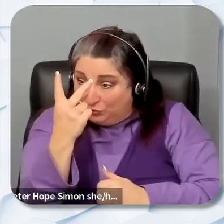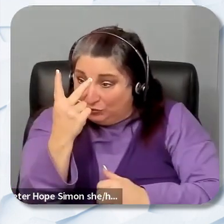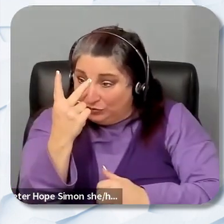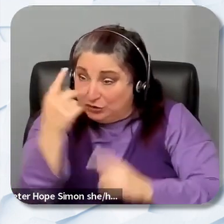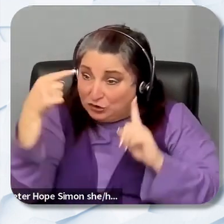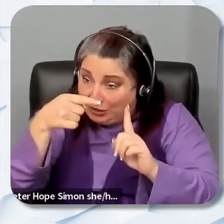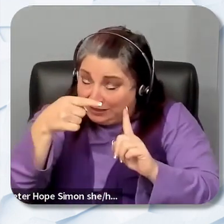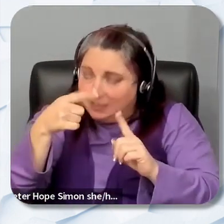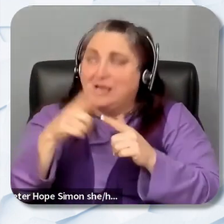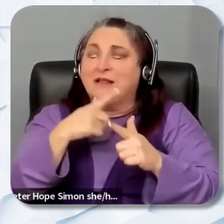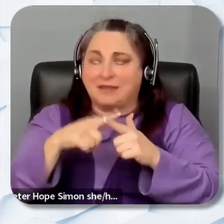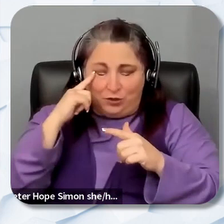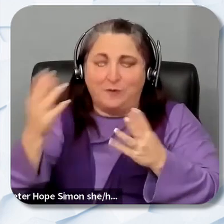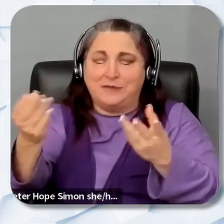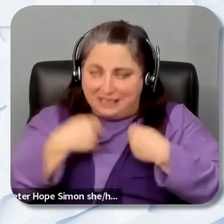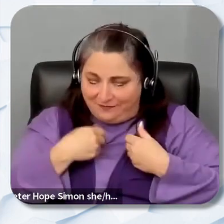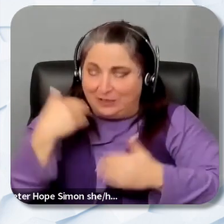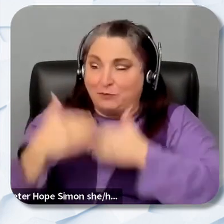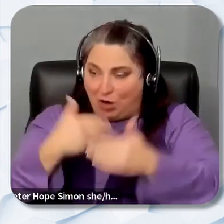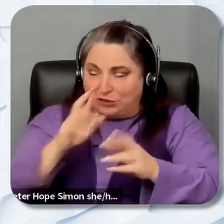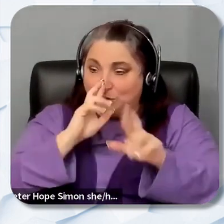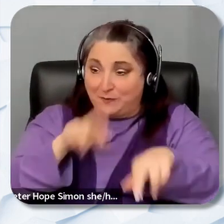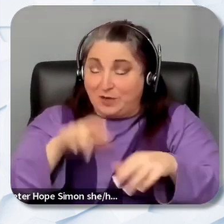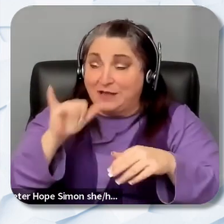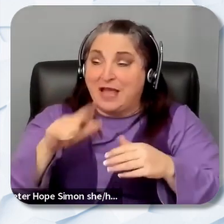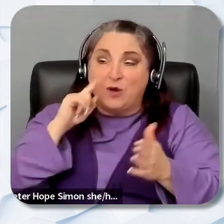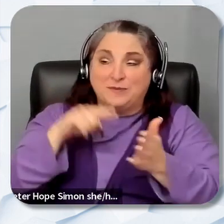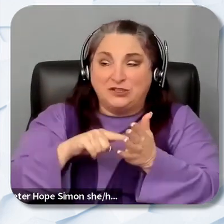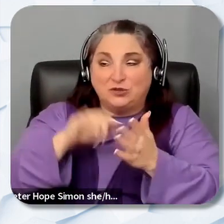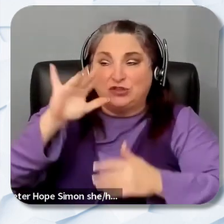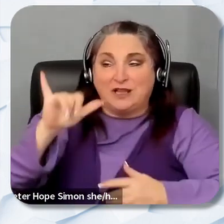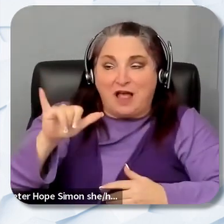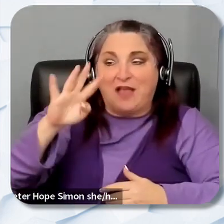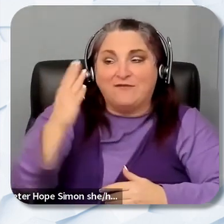also providing progress reports that progress report will be due July 14th. Don't worry,